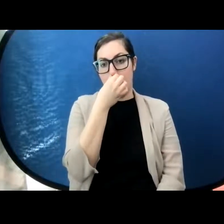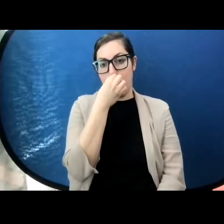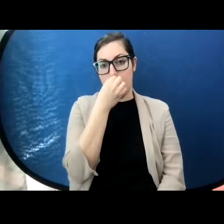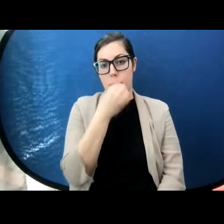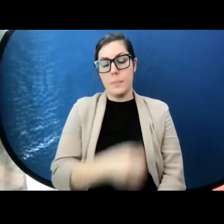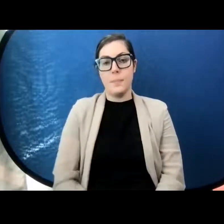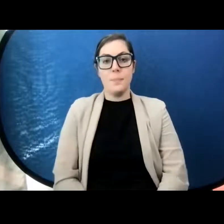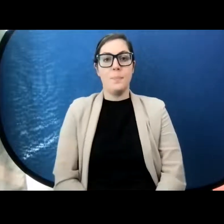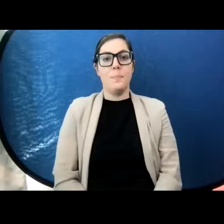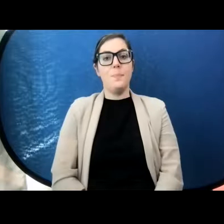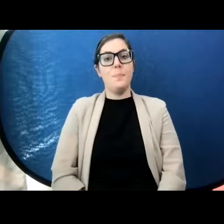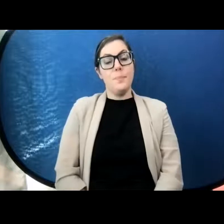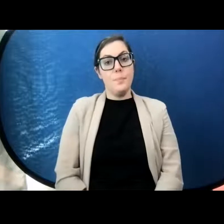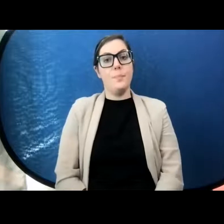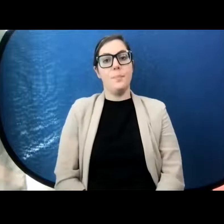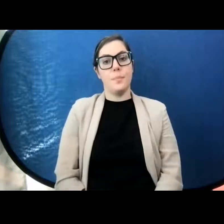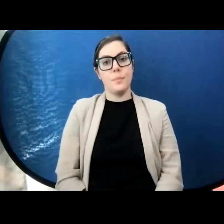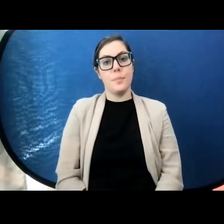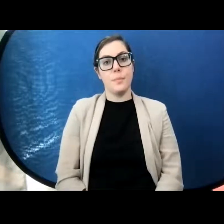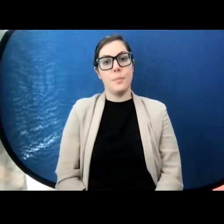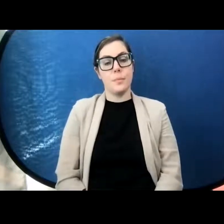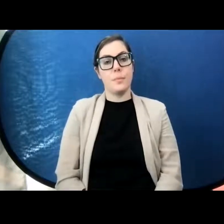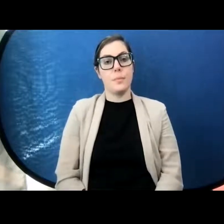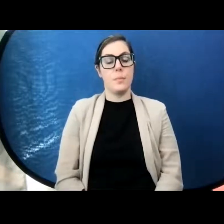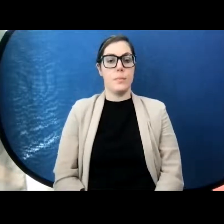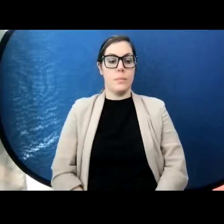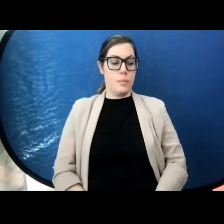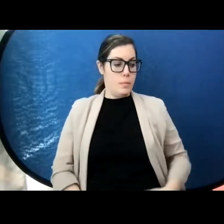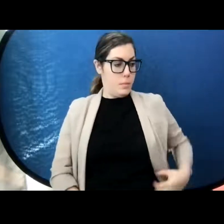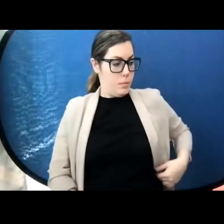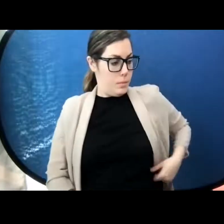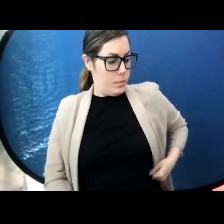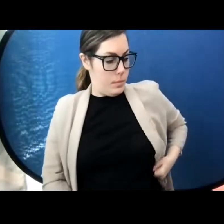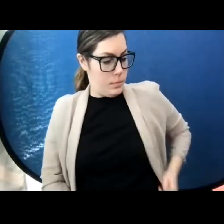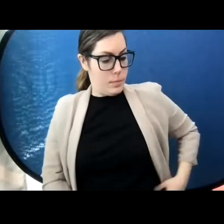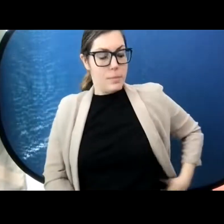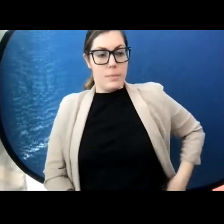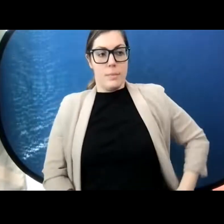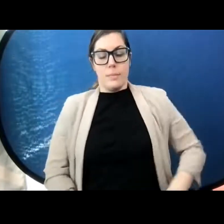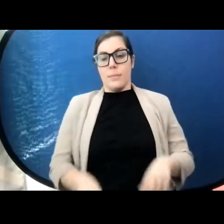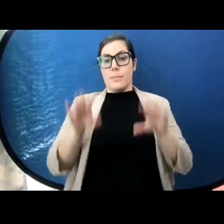Okay. Great. And it's 11:02. So my goal today